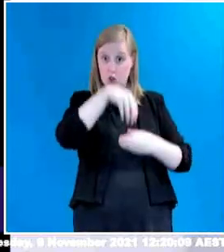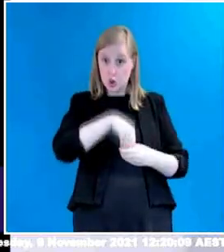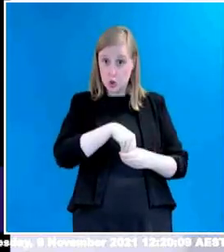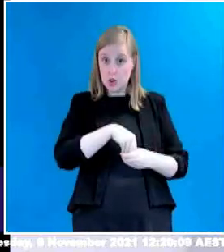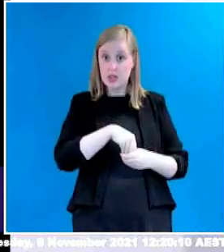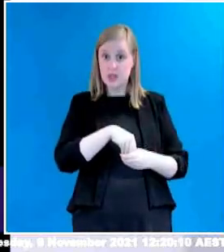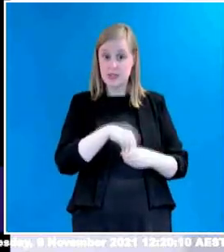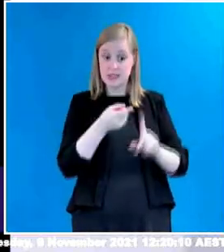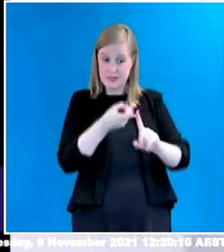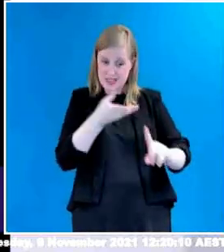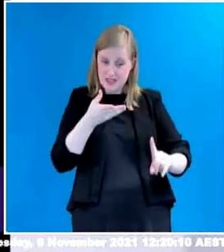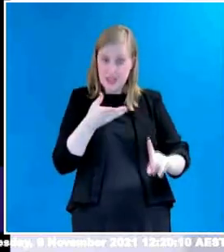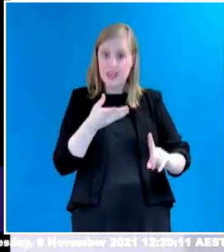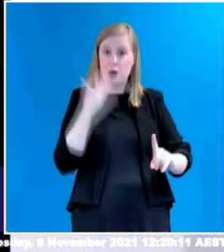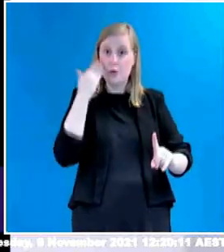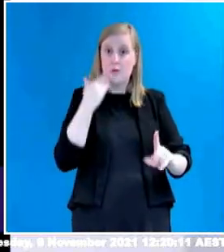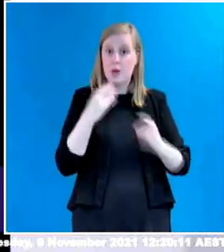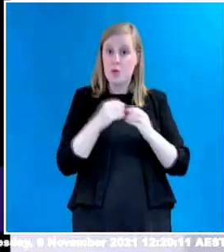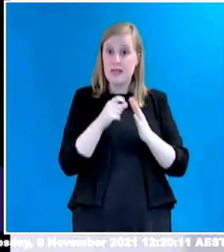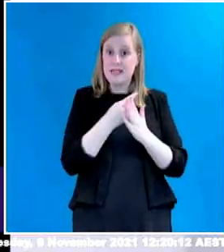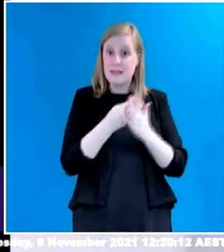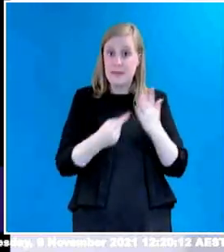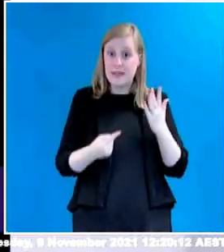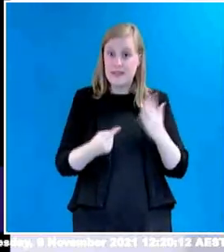It doesn't. We get forgotten in these things.